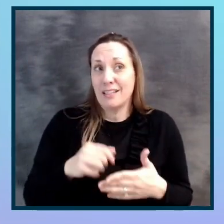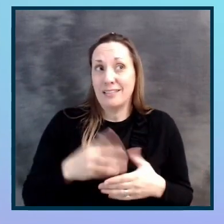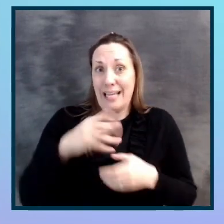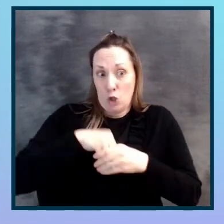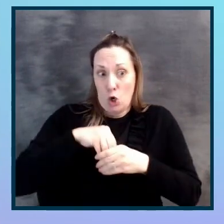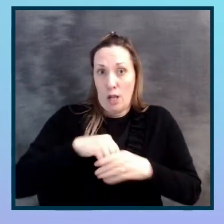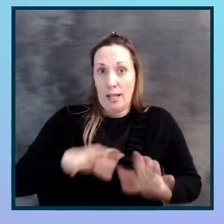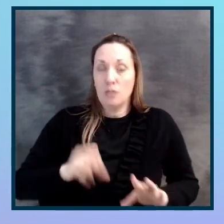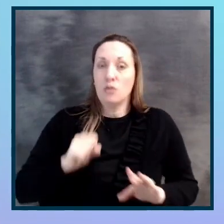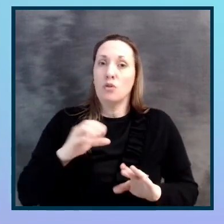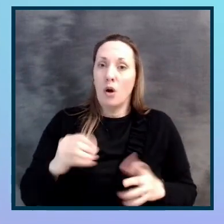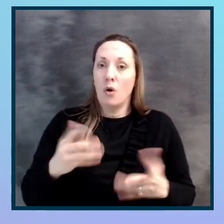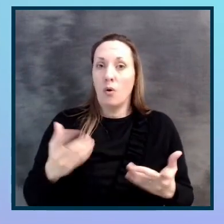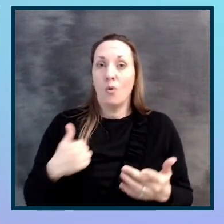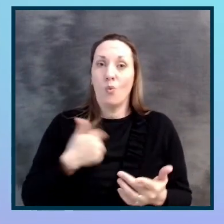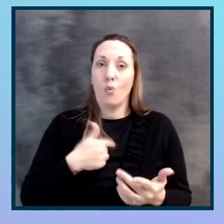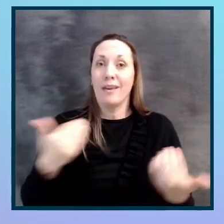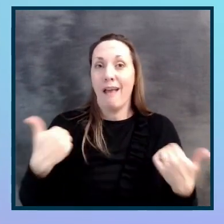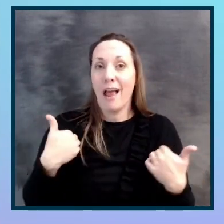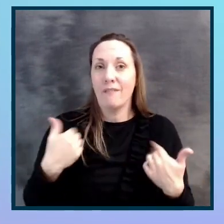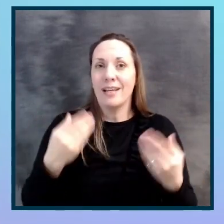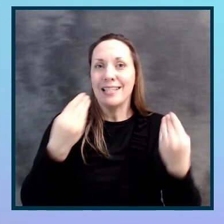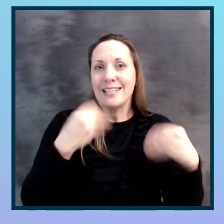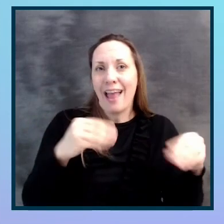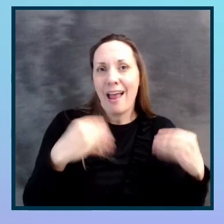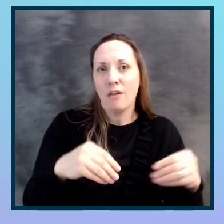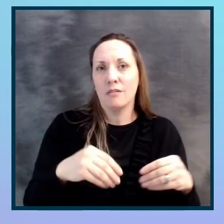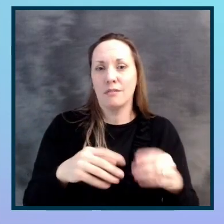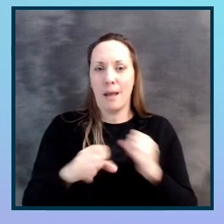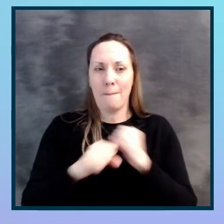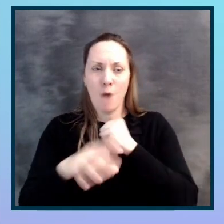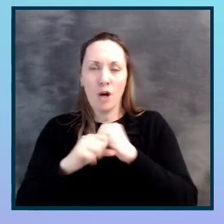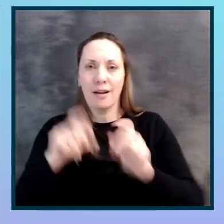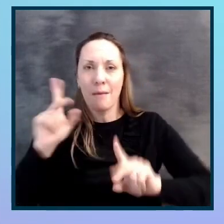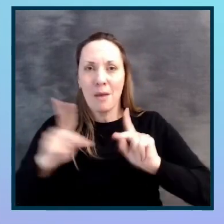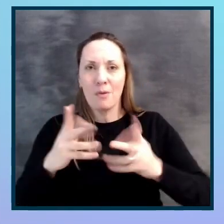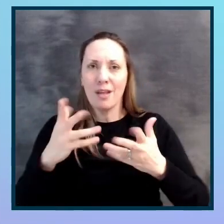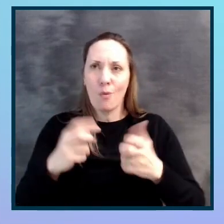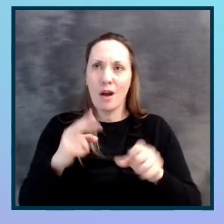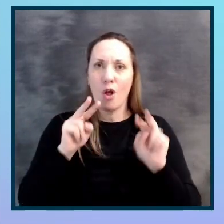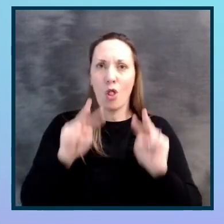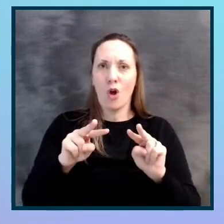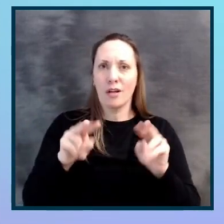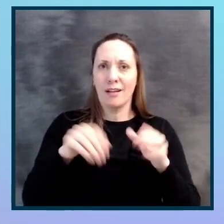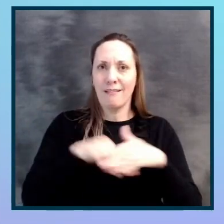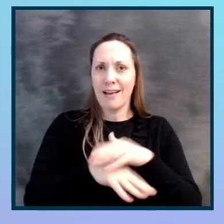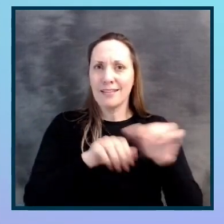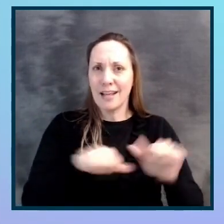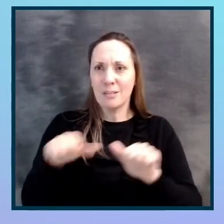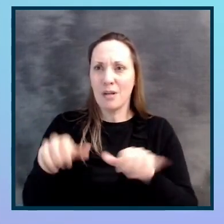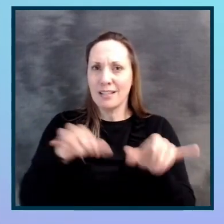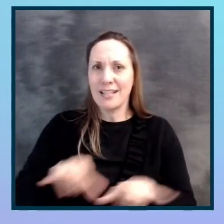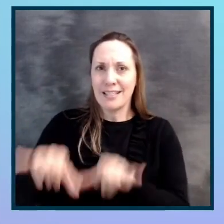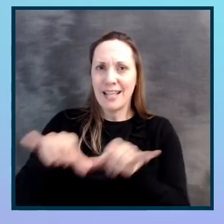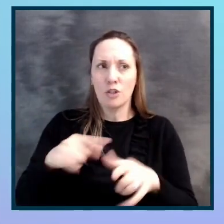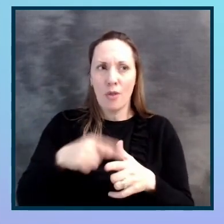And so, like we have sales and marketing people who want to look at our accessibility standards to be able to speak to customers about it.